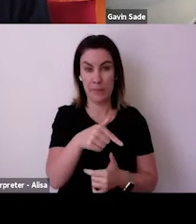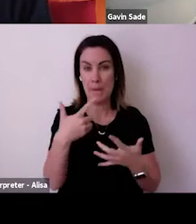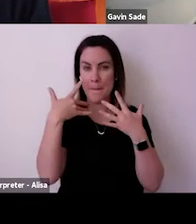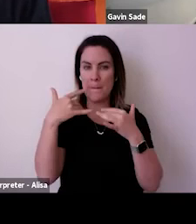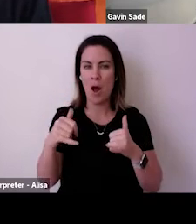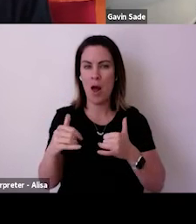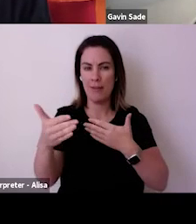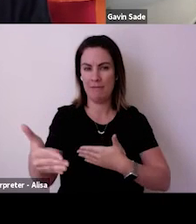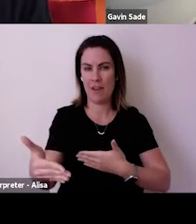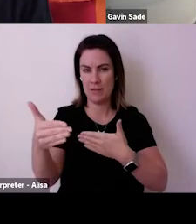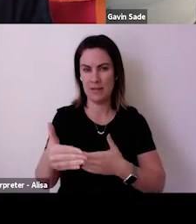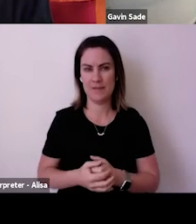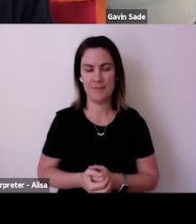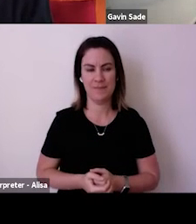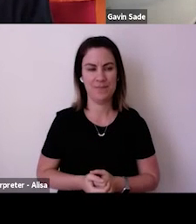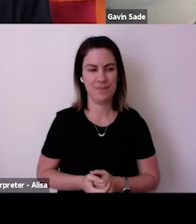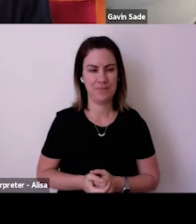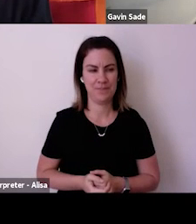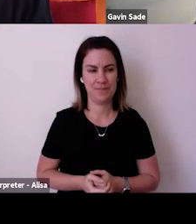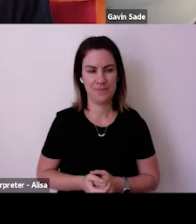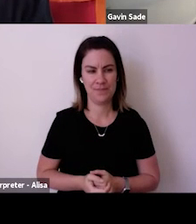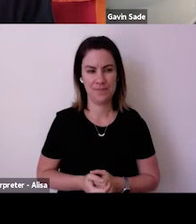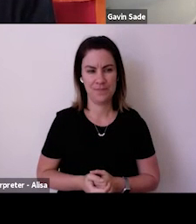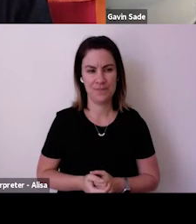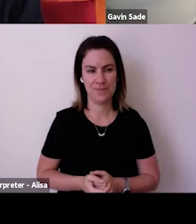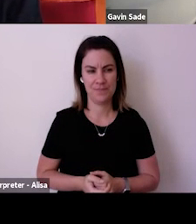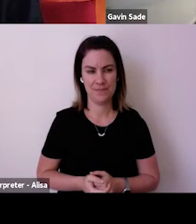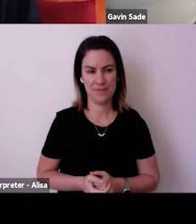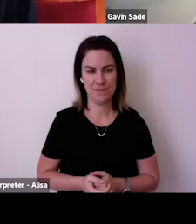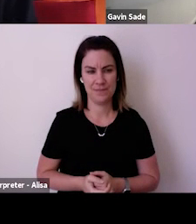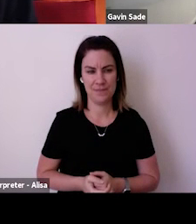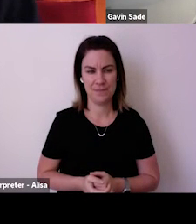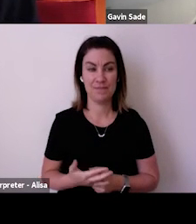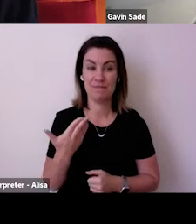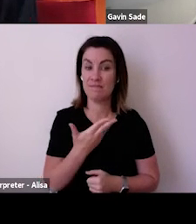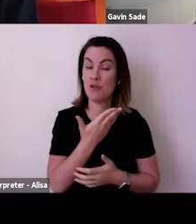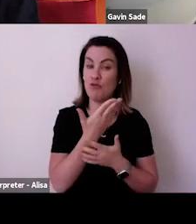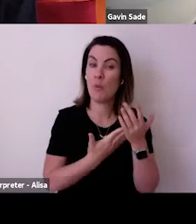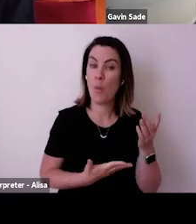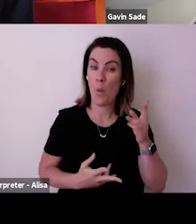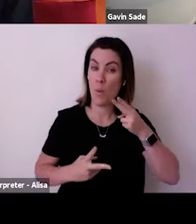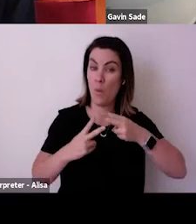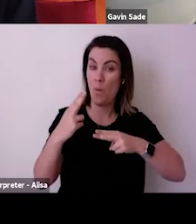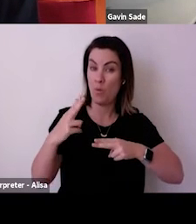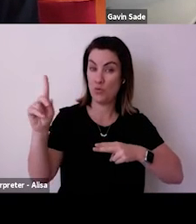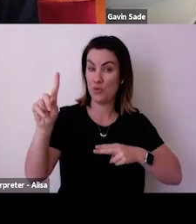So next slide. This report we are launching today presents the findings of the research